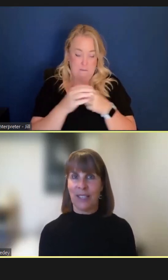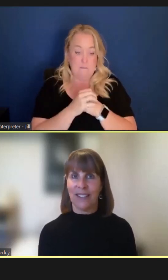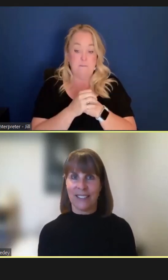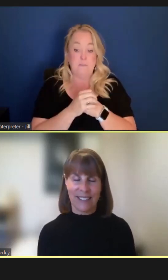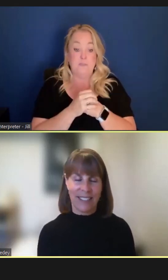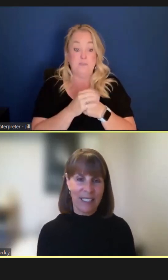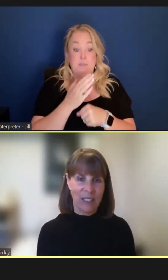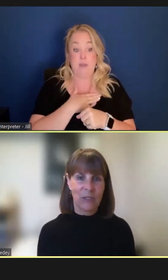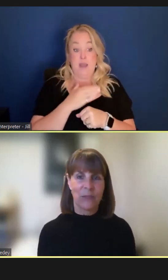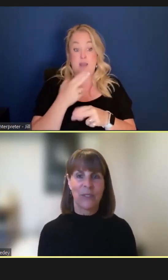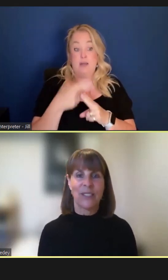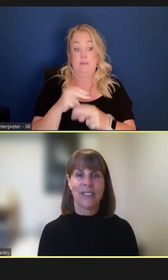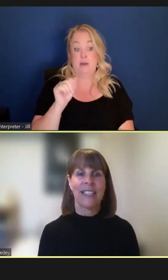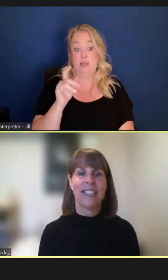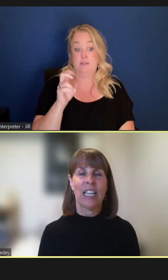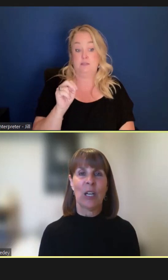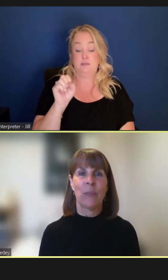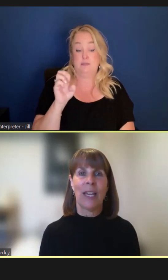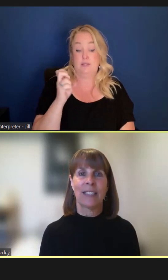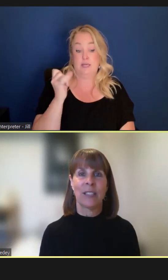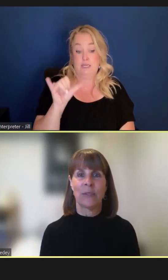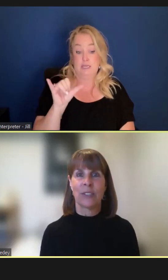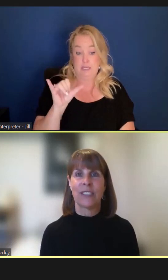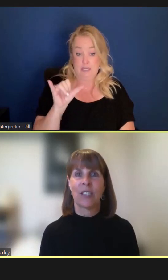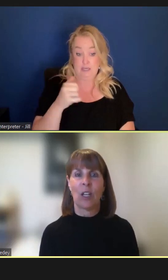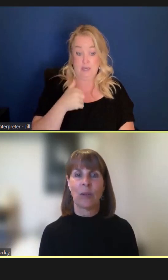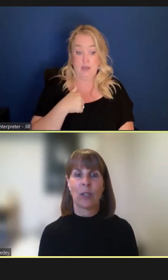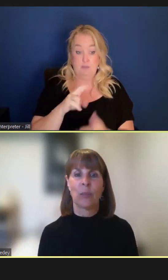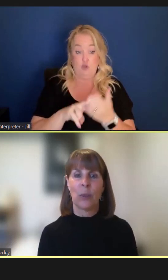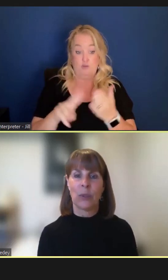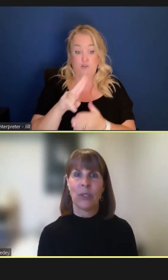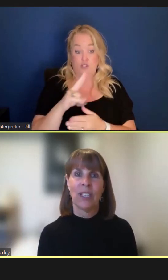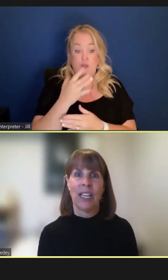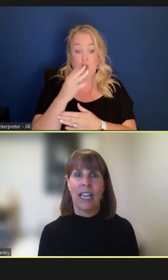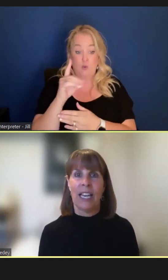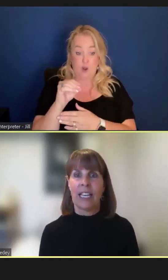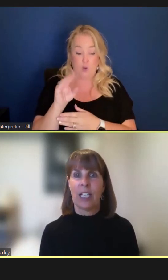Alison CI as will said I'm at the University of Colorado Boulder and I am